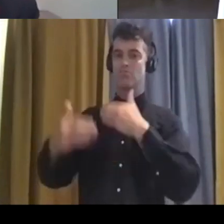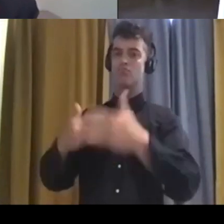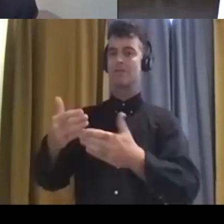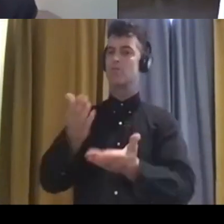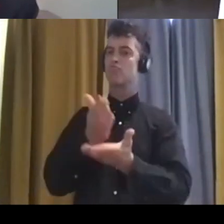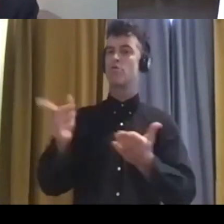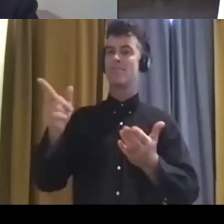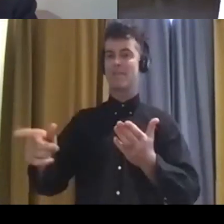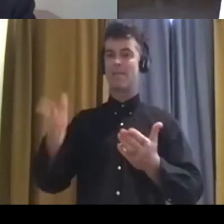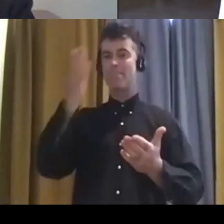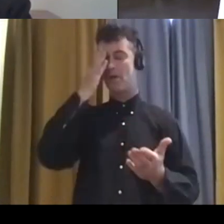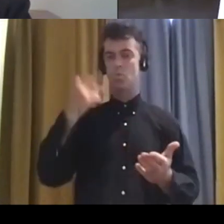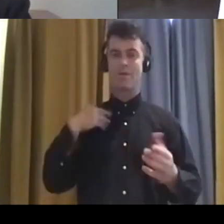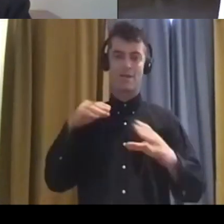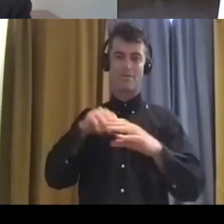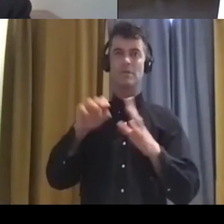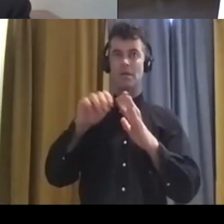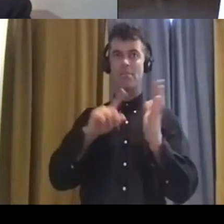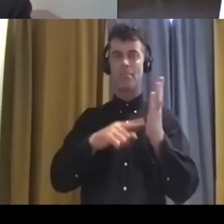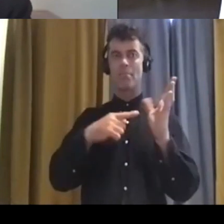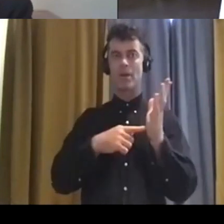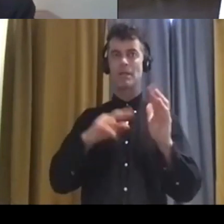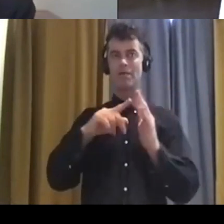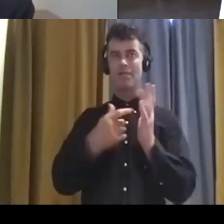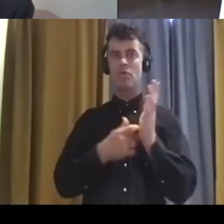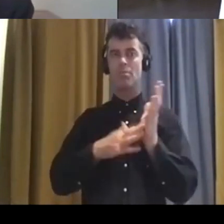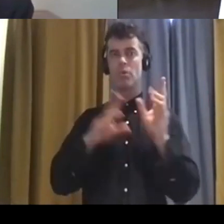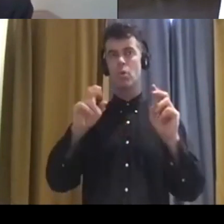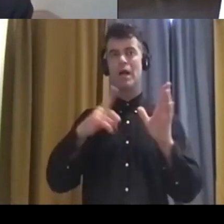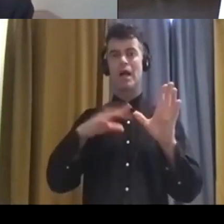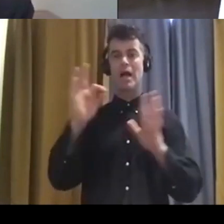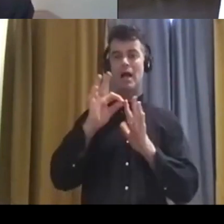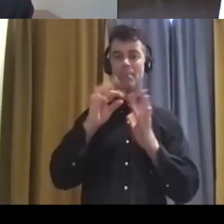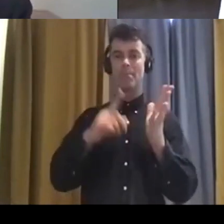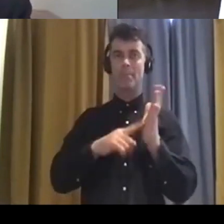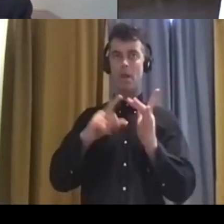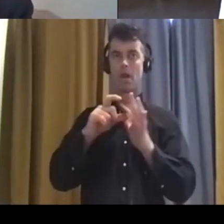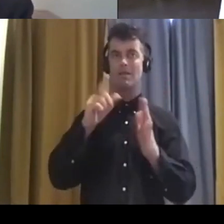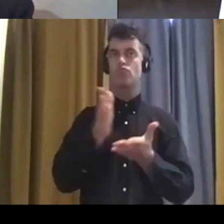bias so we've invested in a platform called Applied, that removes unconscious bias from